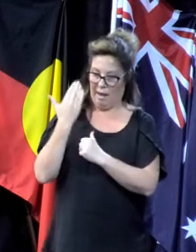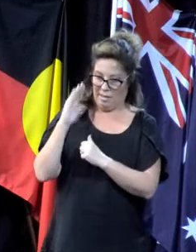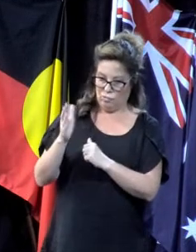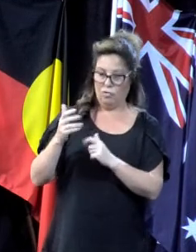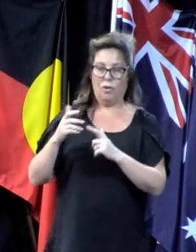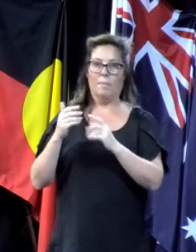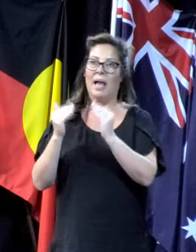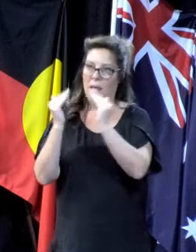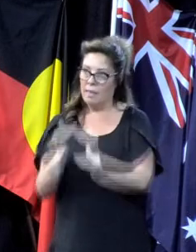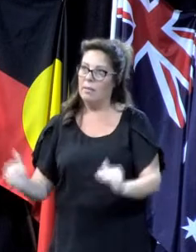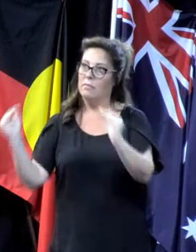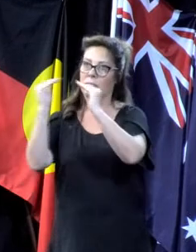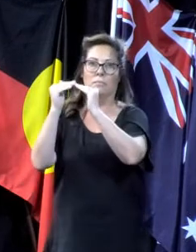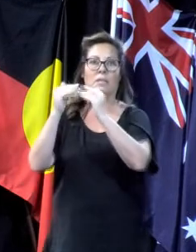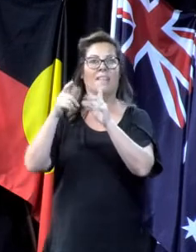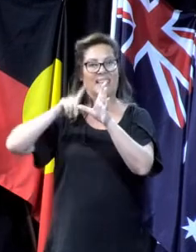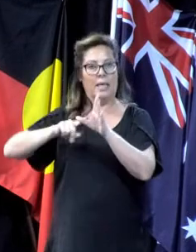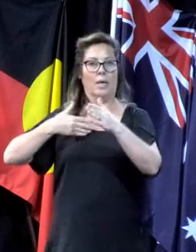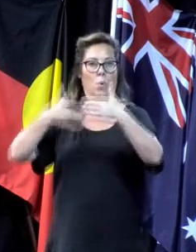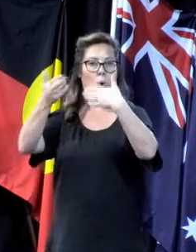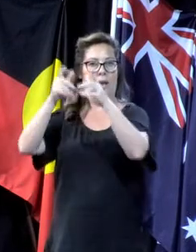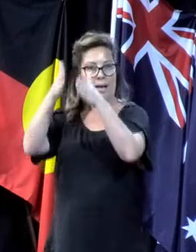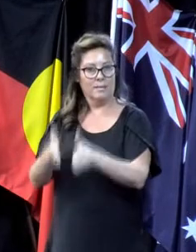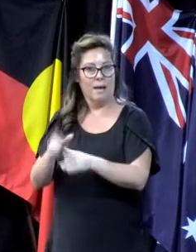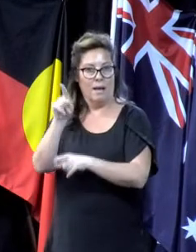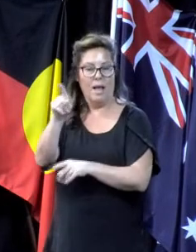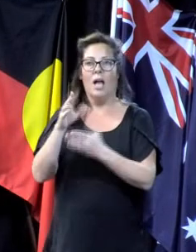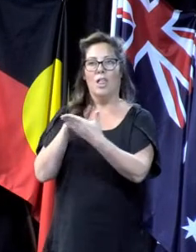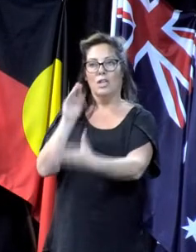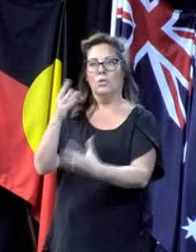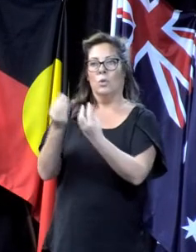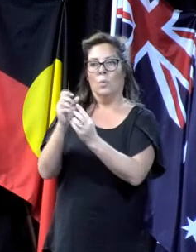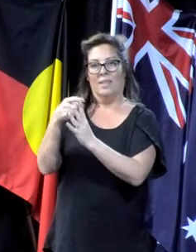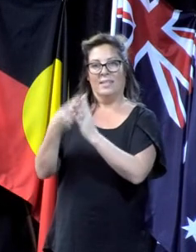a student with disability, and it’s the same with...